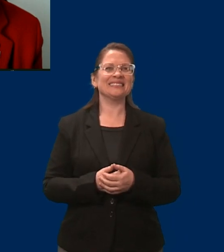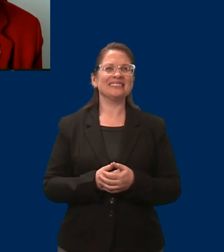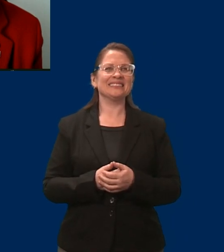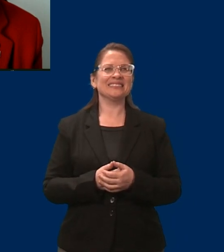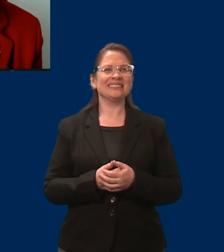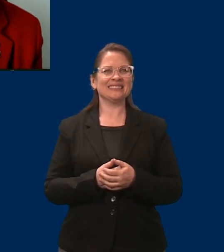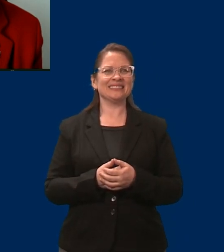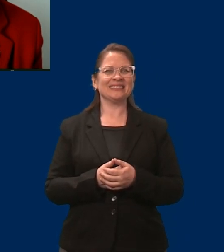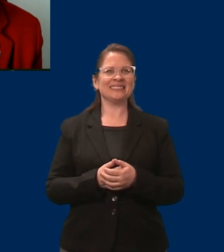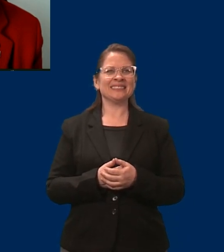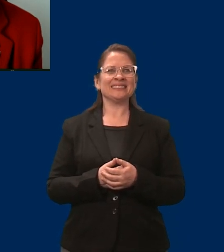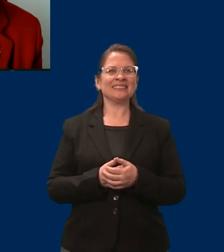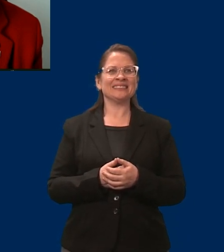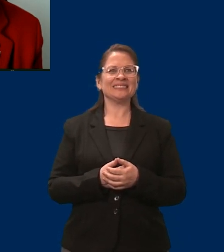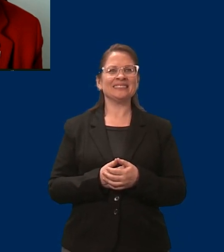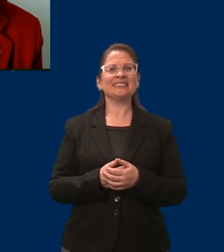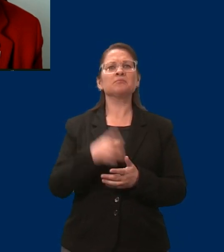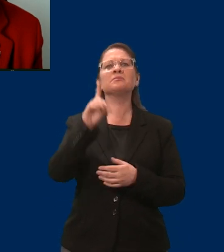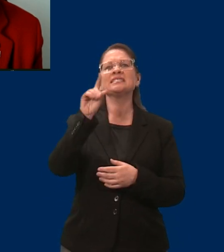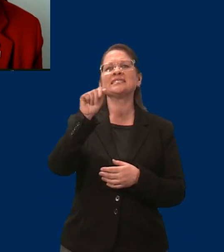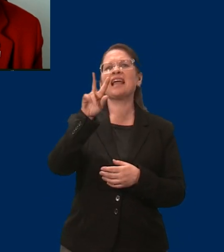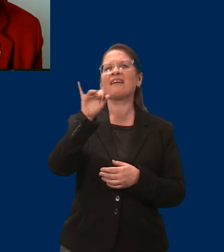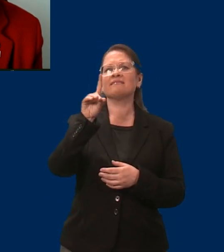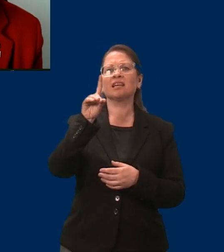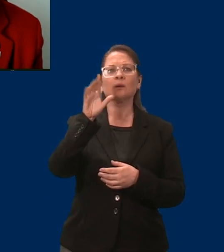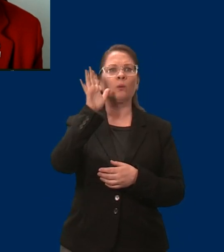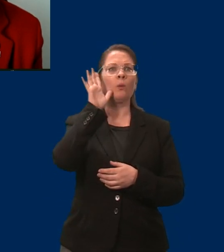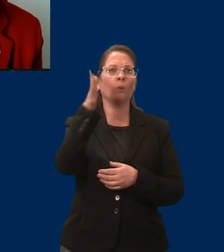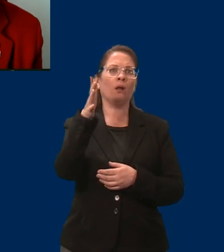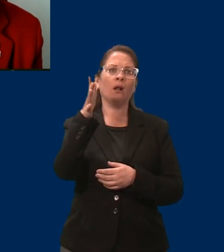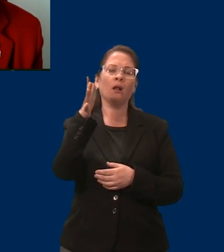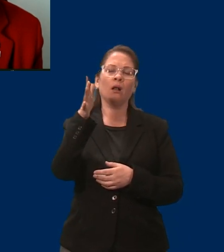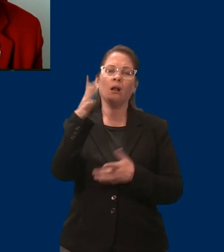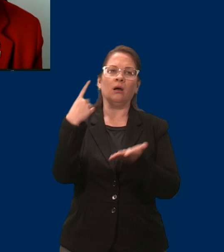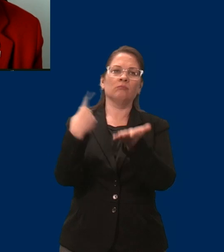some ideas to increase the workforce in this area.